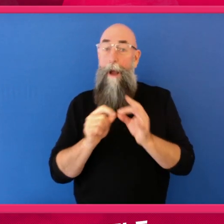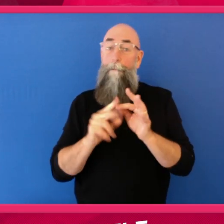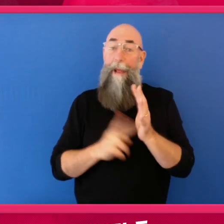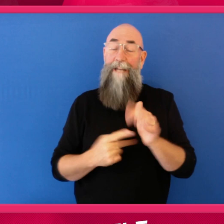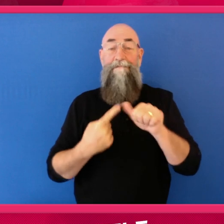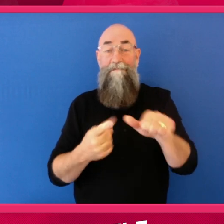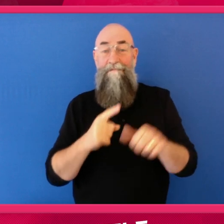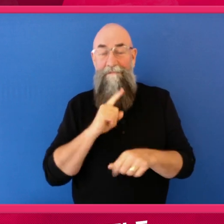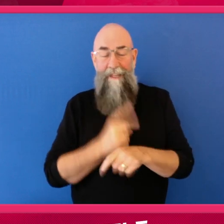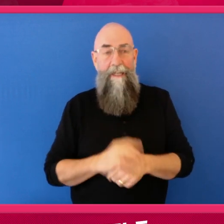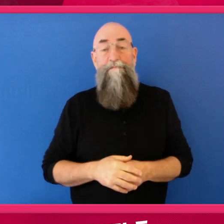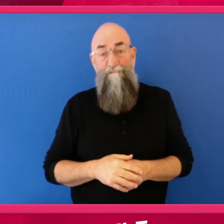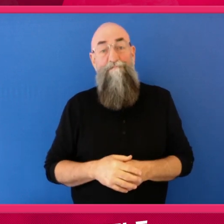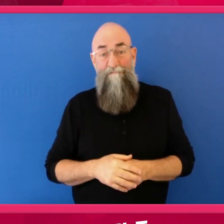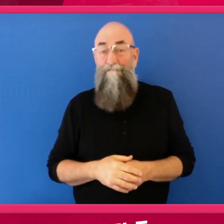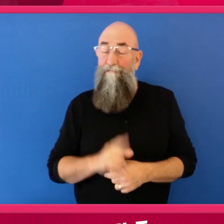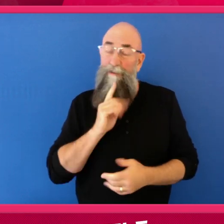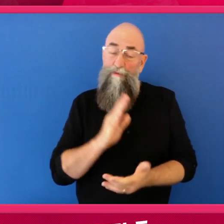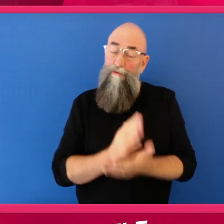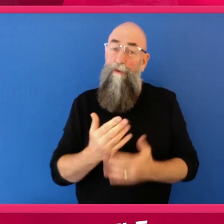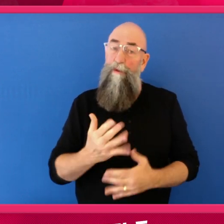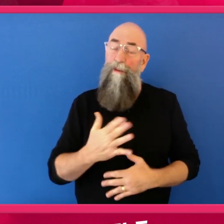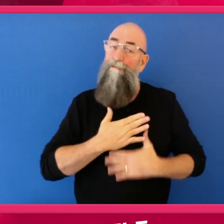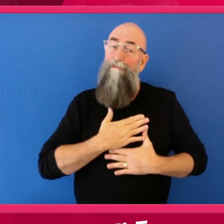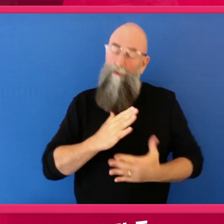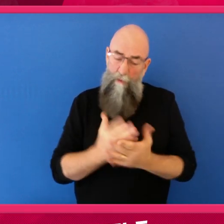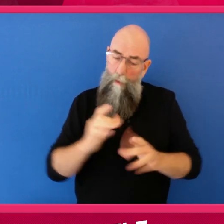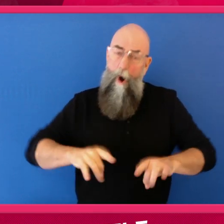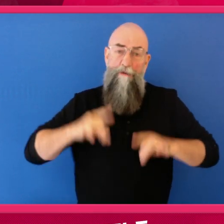of the Australian character to be honest to fight. And so I'm used to that feeling. And